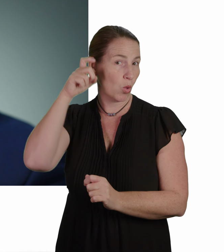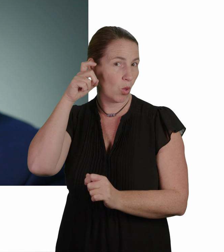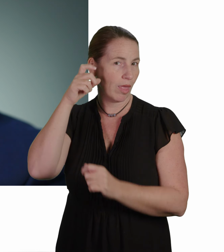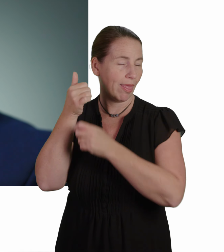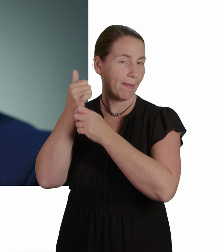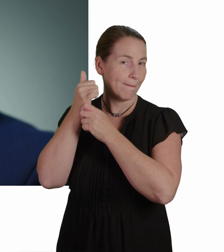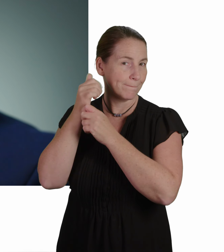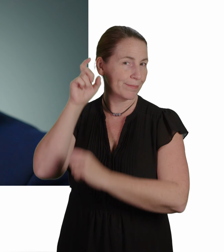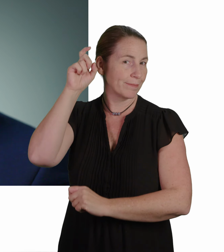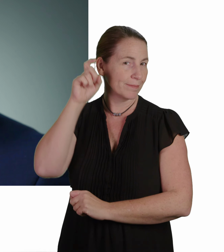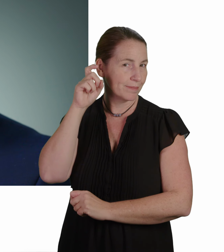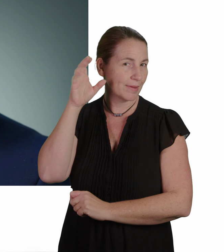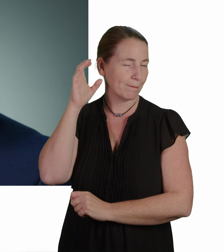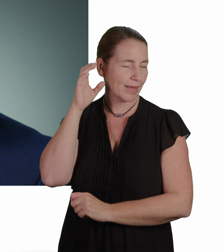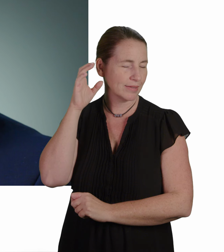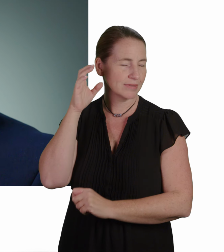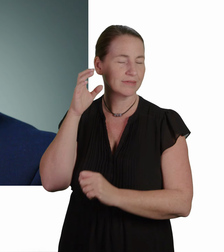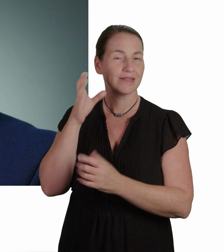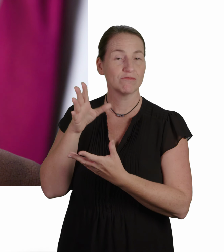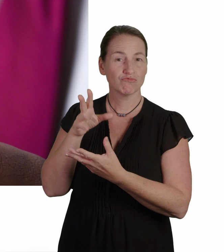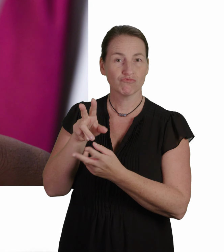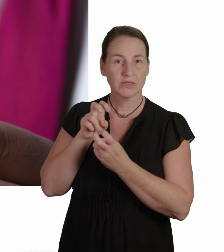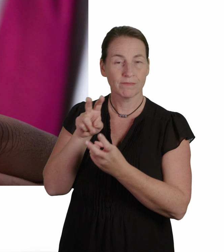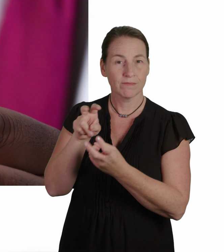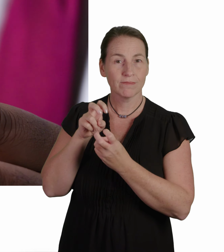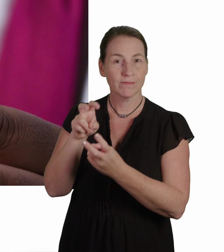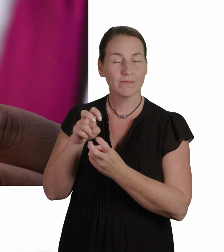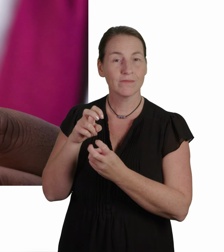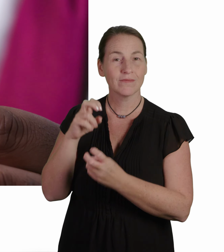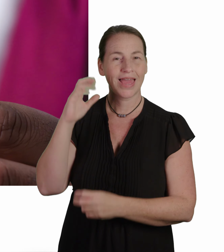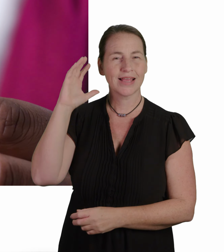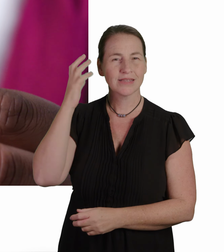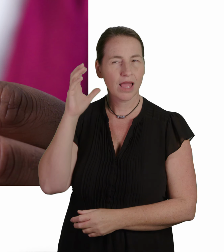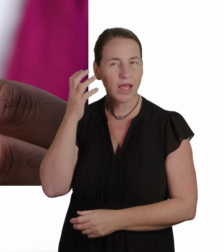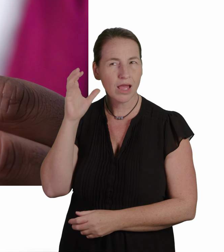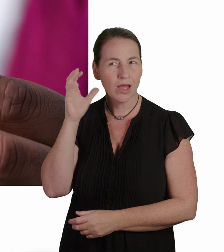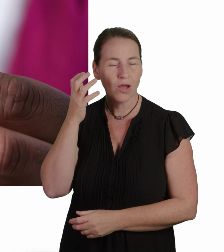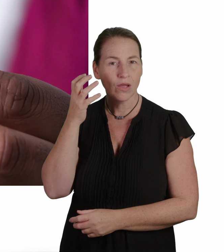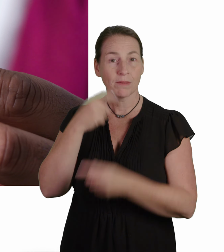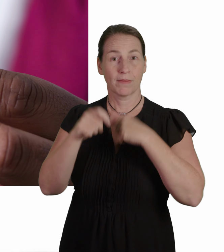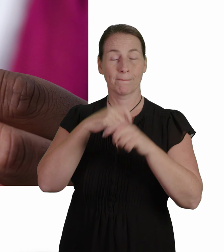and this hook helps it to sit in place. This will receive sound via the microphone and digitise it